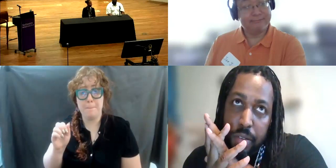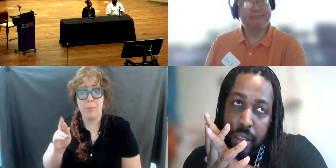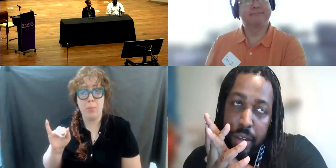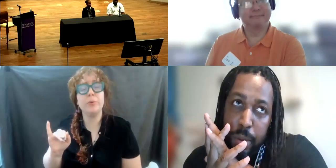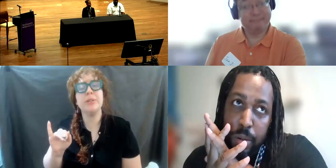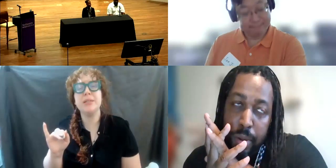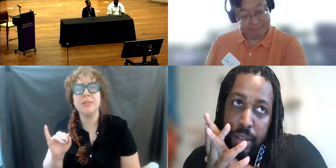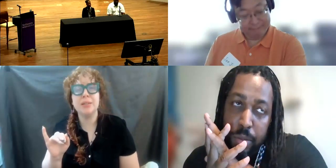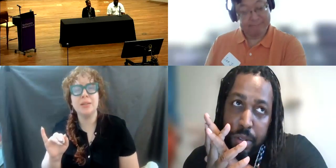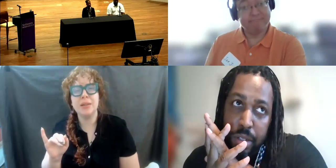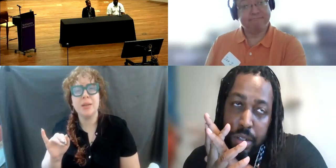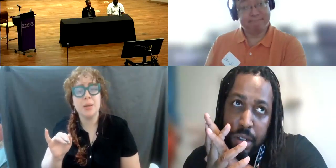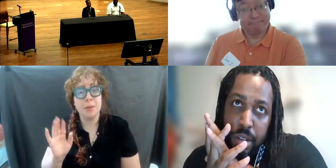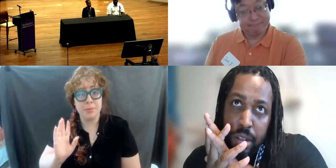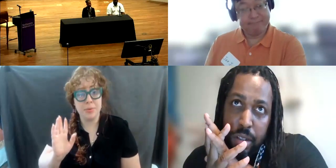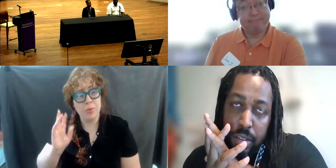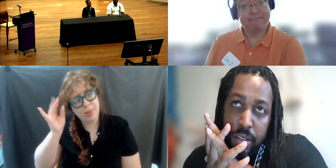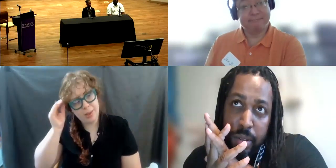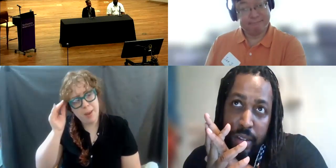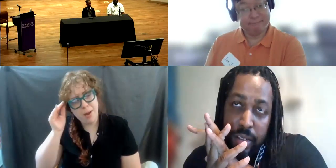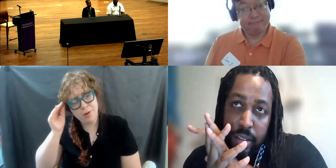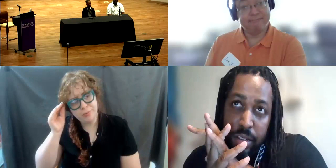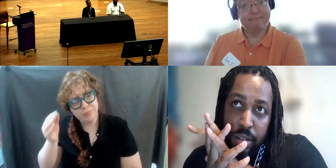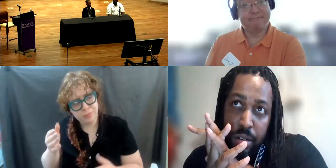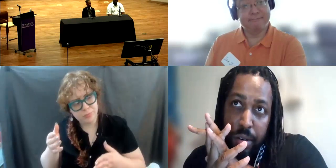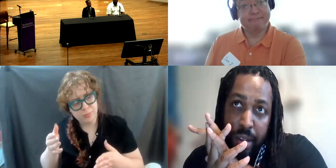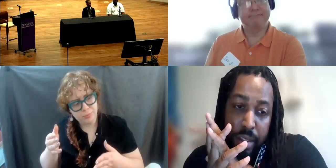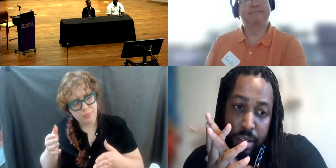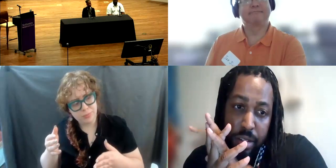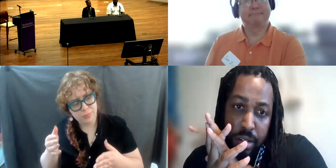of thinking about ways in which the system as it exists creates